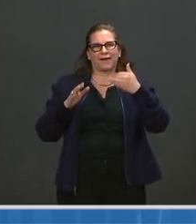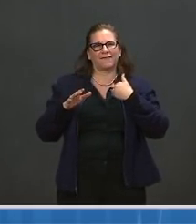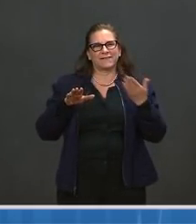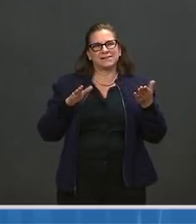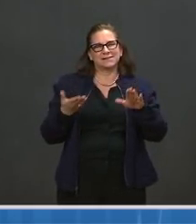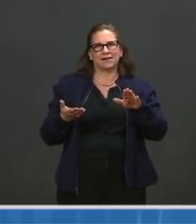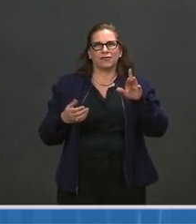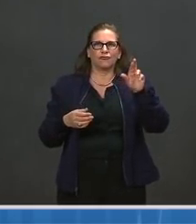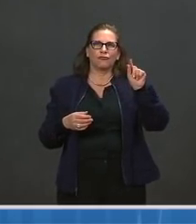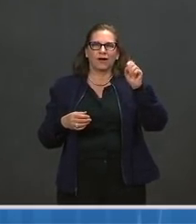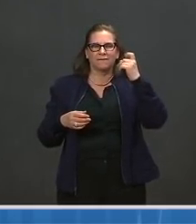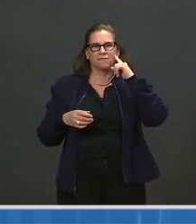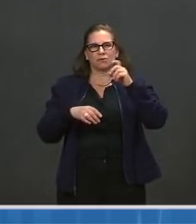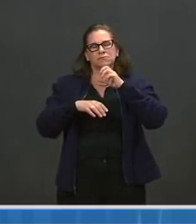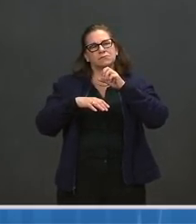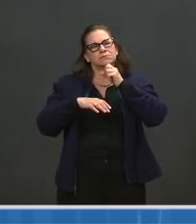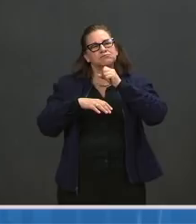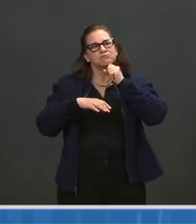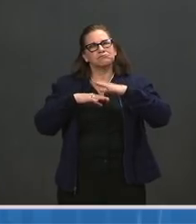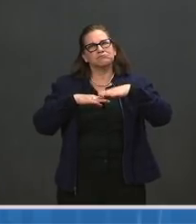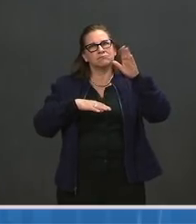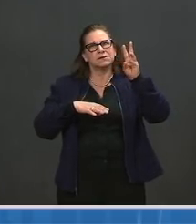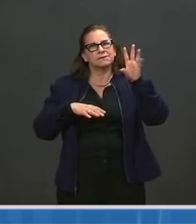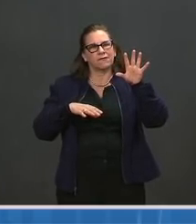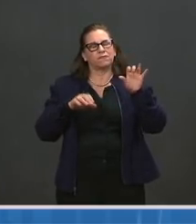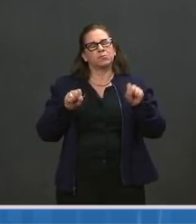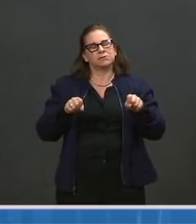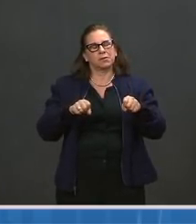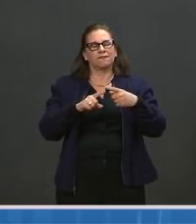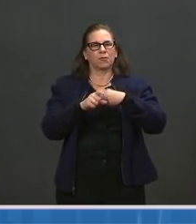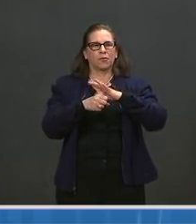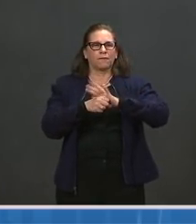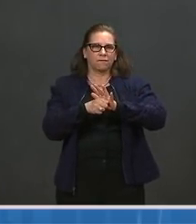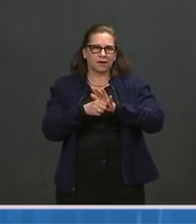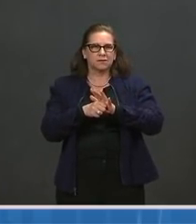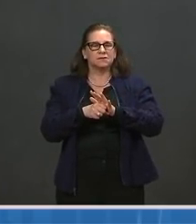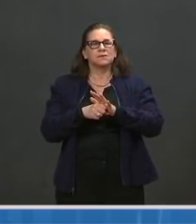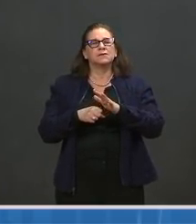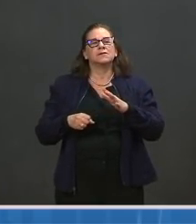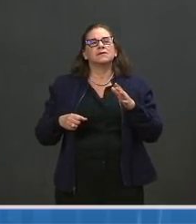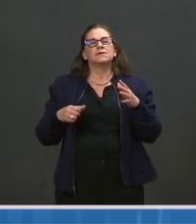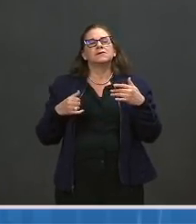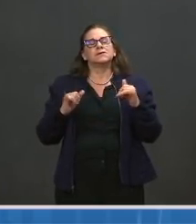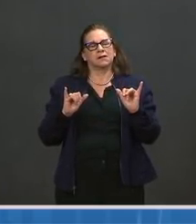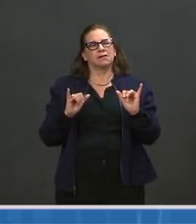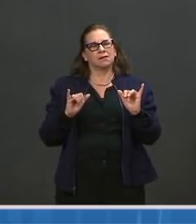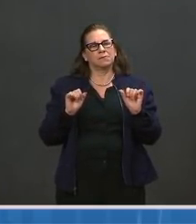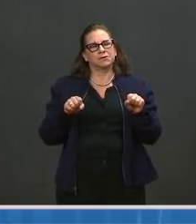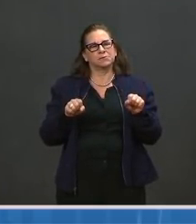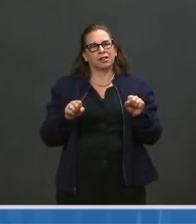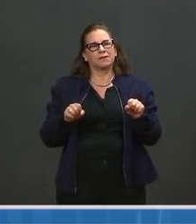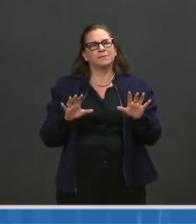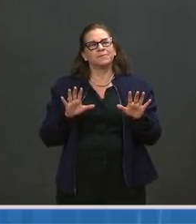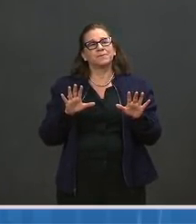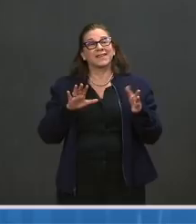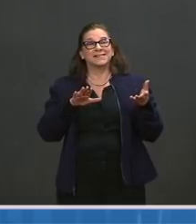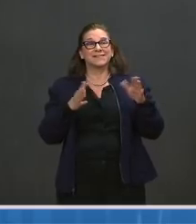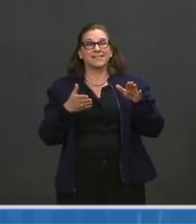with the number of cases we have overall. So while I consider it extraordinarily good news that our death rate is declining in those who have been vaccinated,